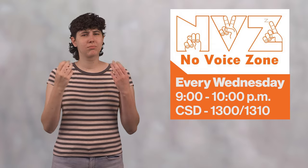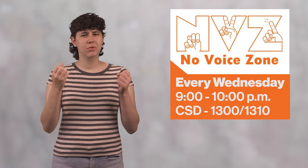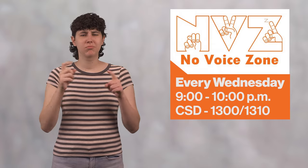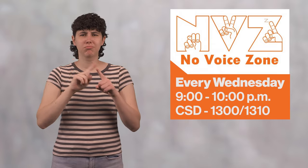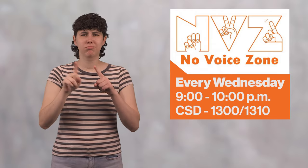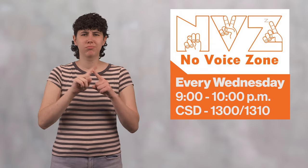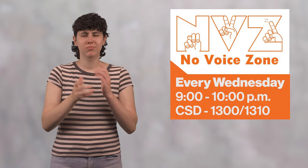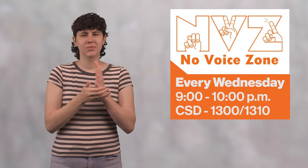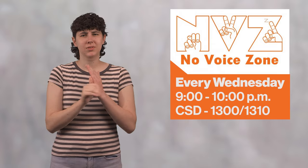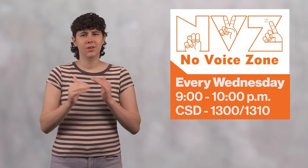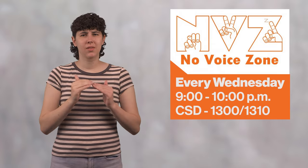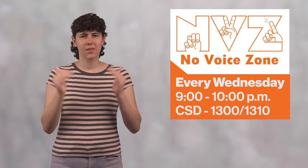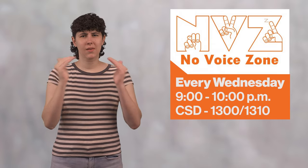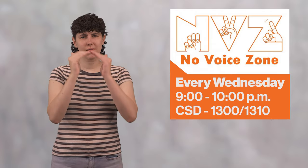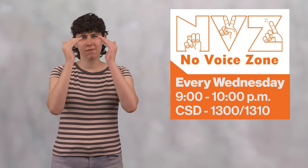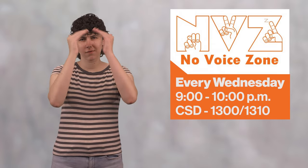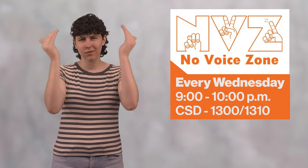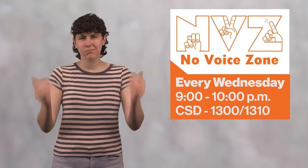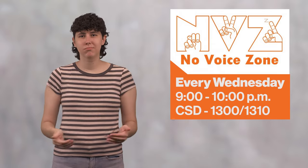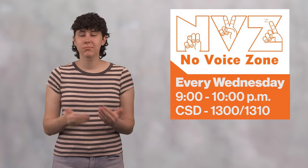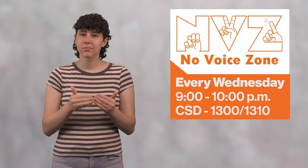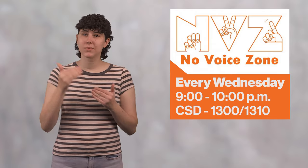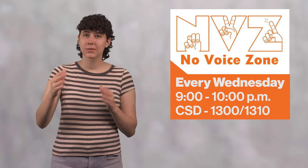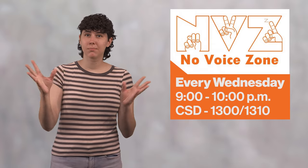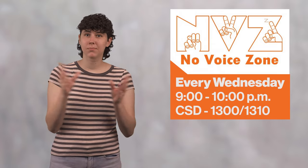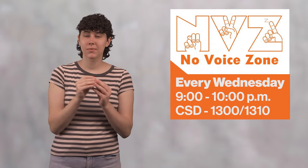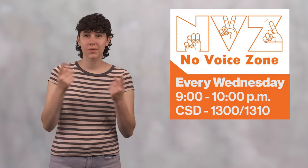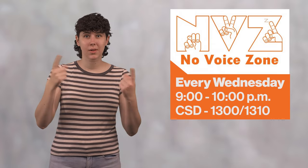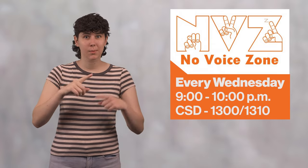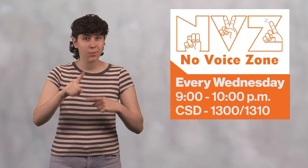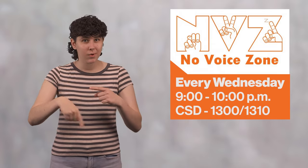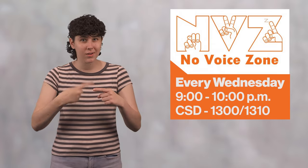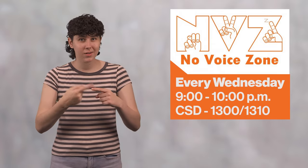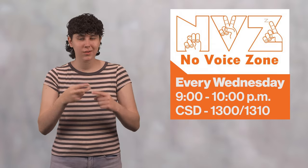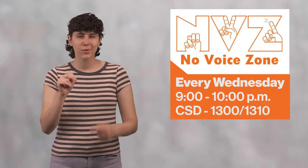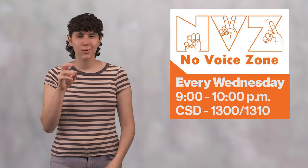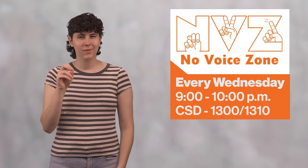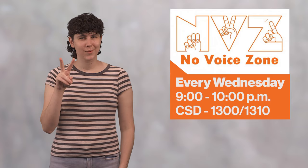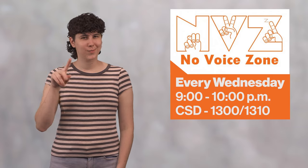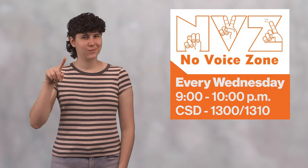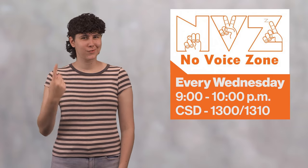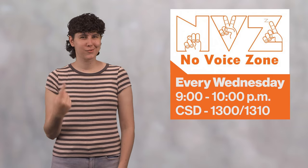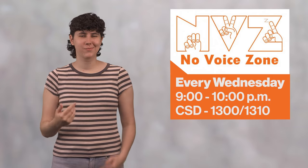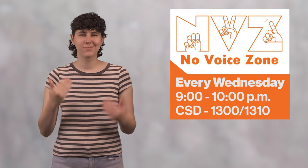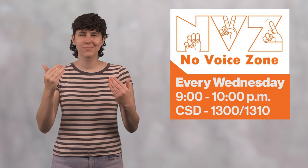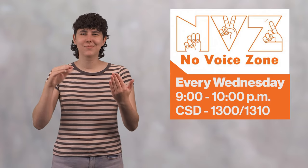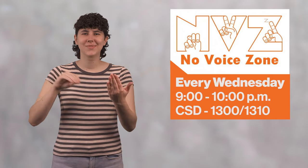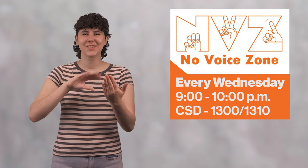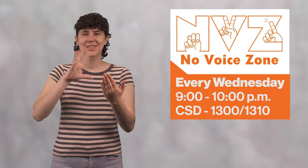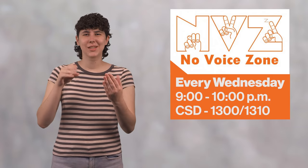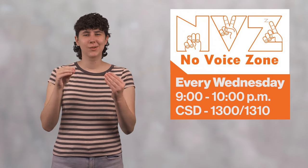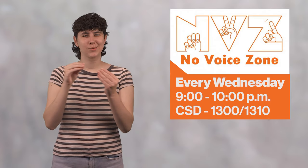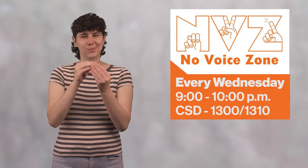Come practice ASL with signers of all skill levels. The next meeting is November 1st.